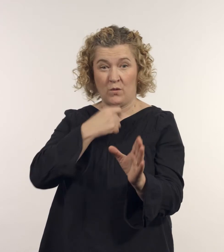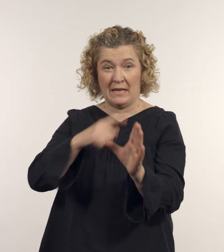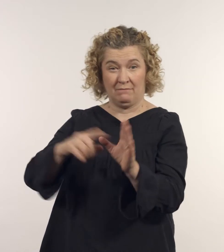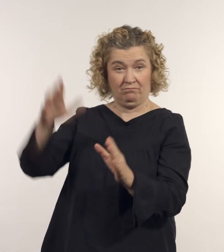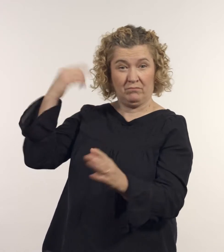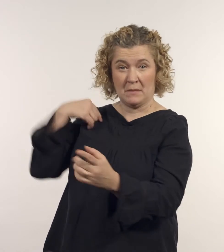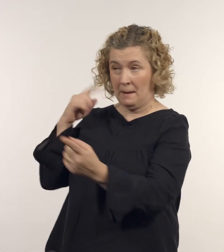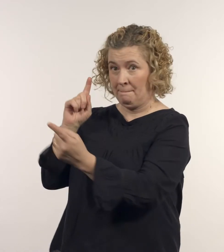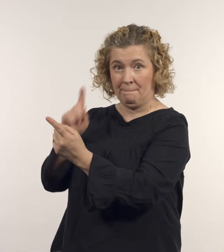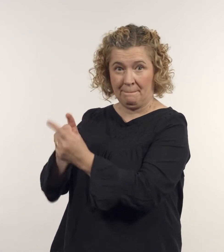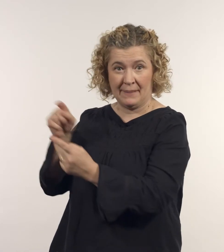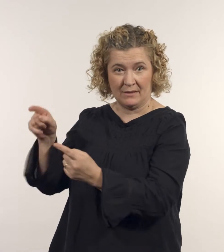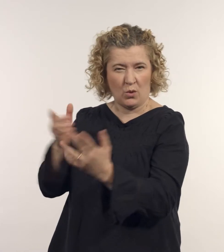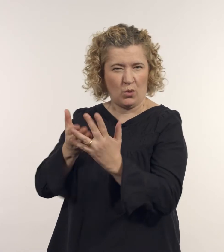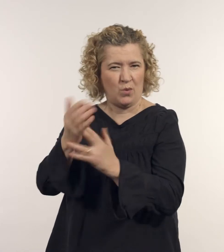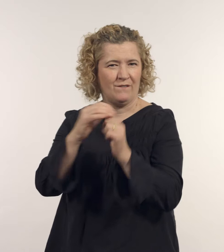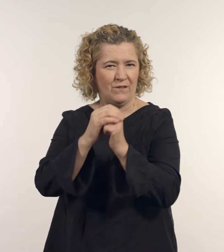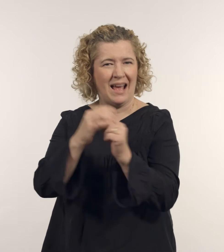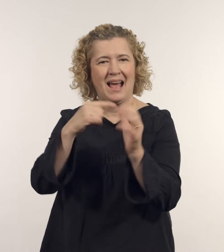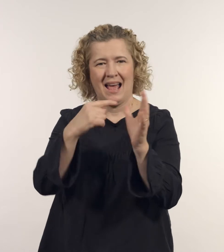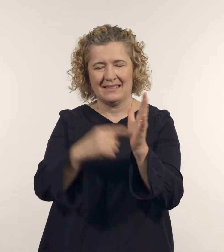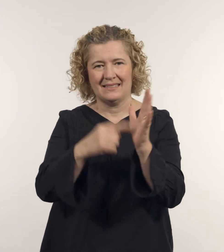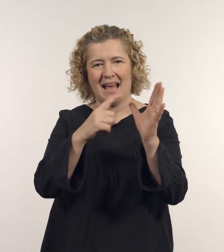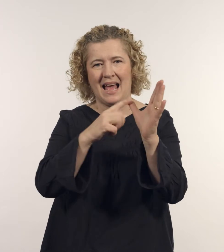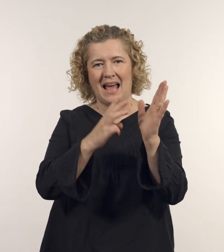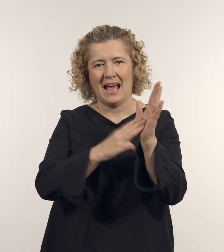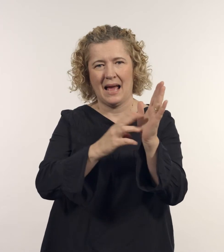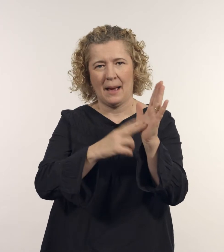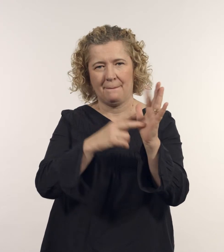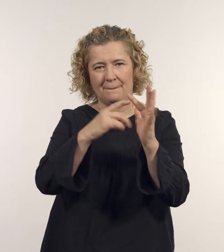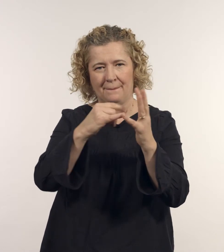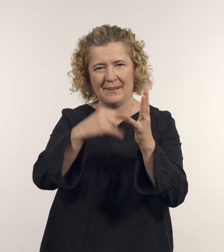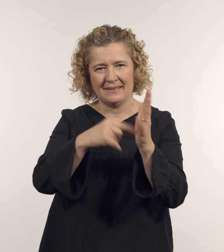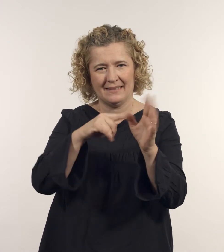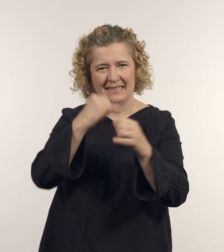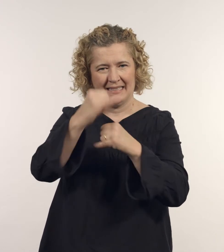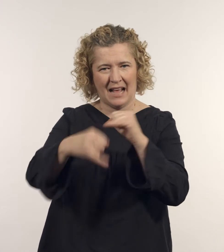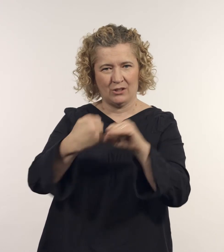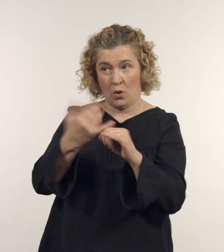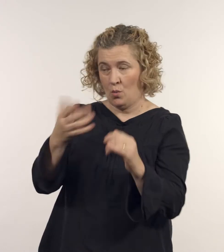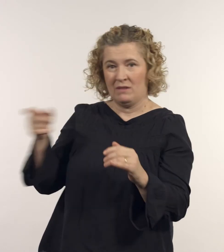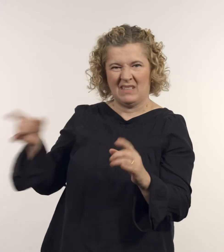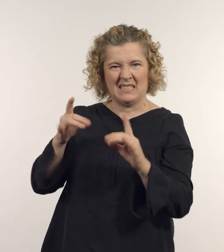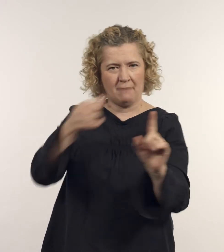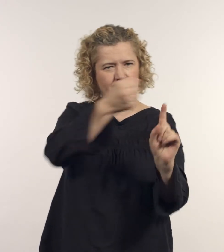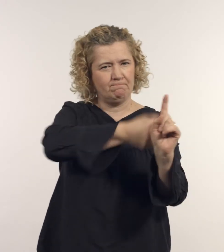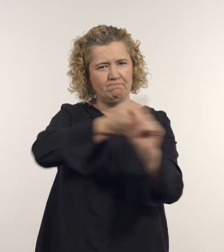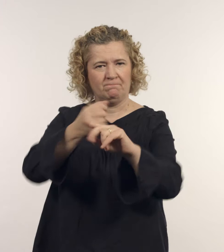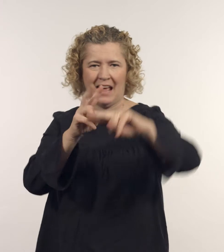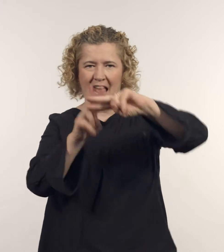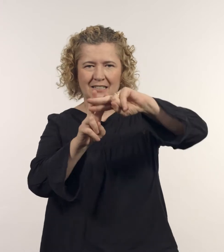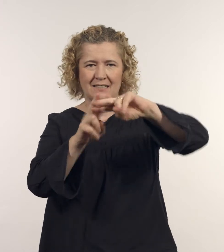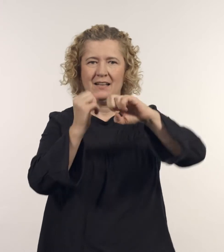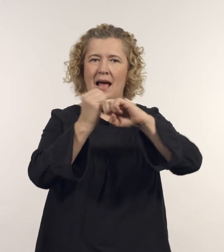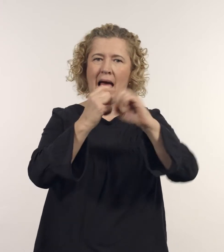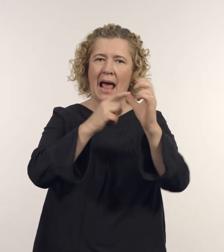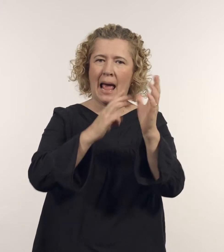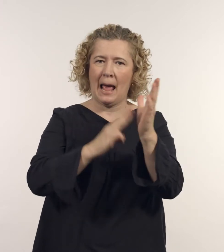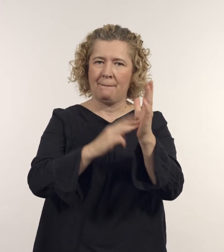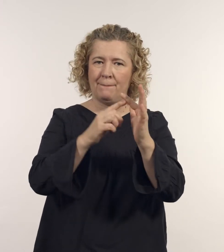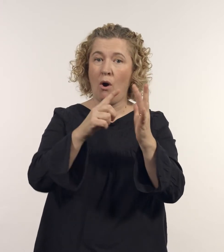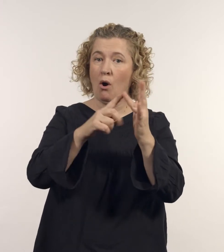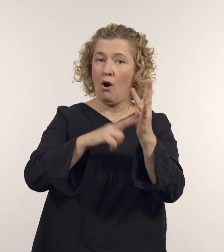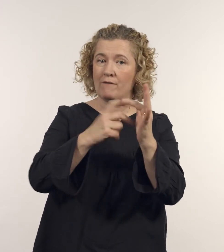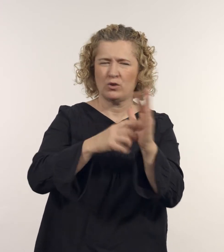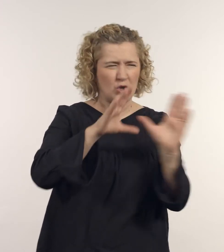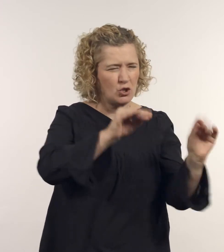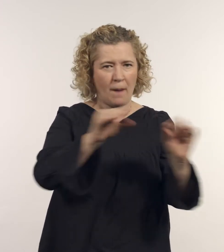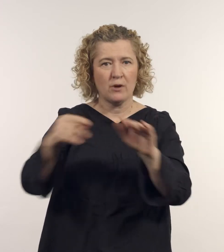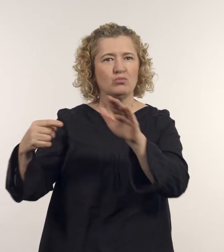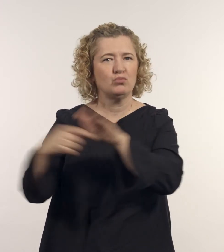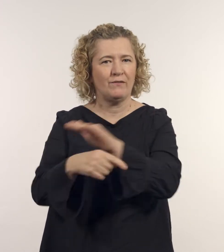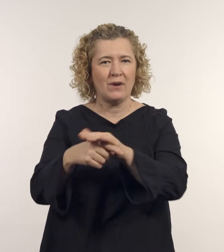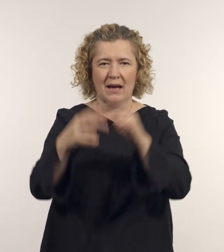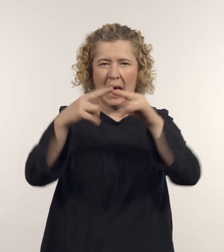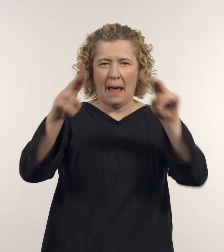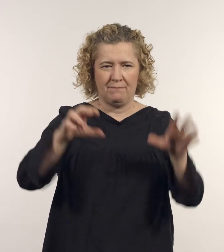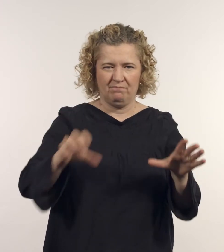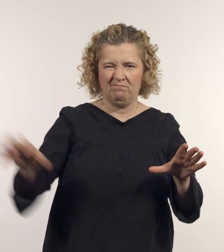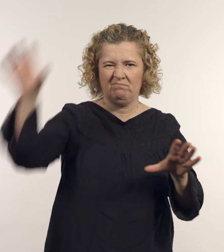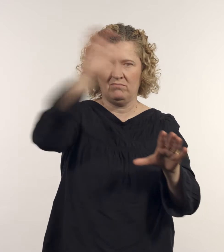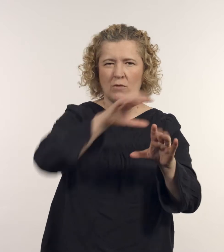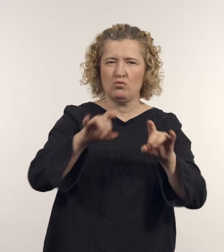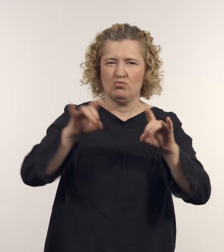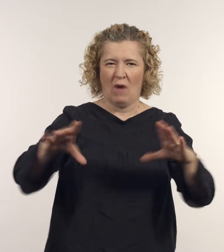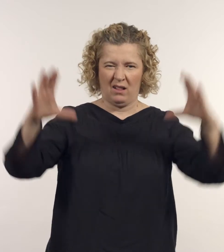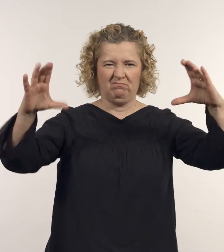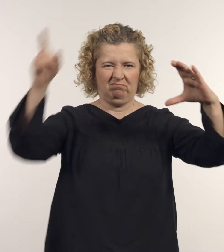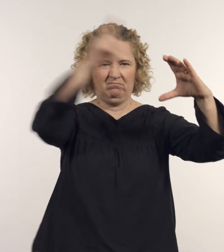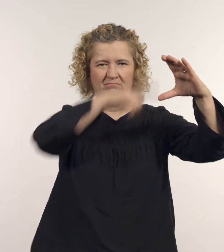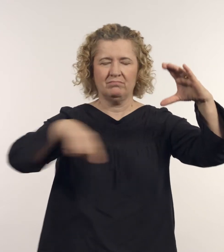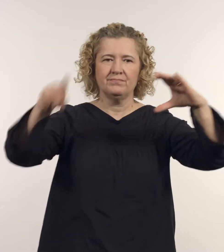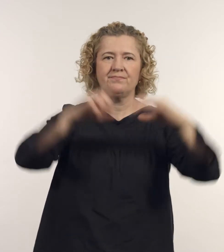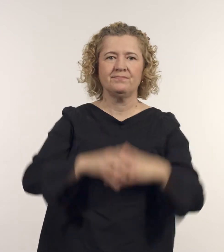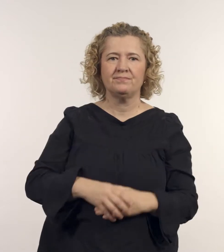‘I met Fozz a few years ago through a friend at Amnesty International, when he was starting the #GameOver campaign to end offshore refugee detention.